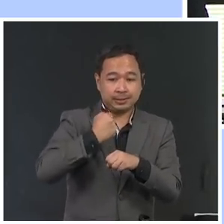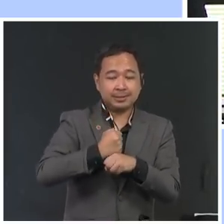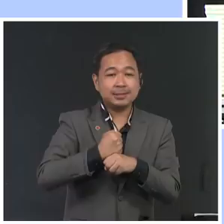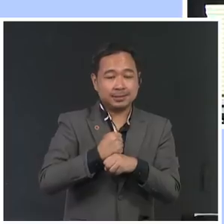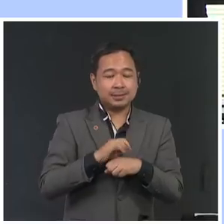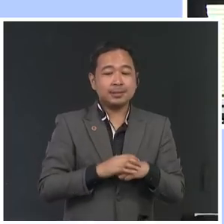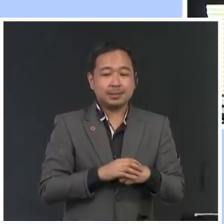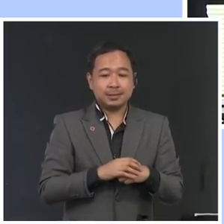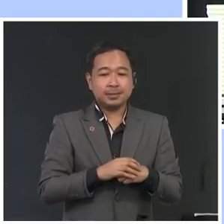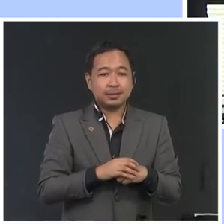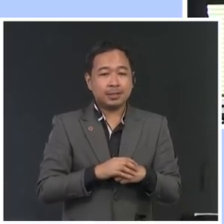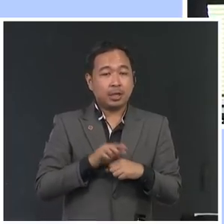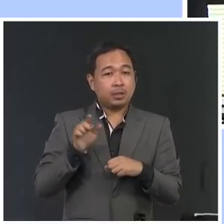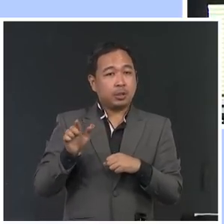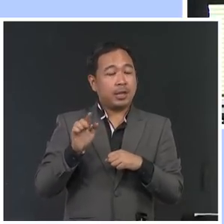To promote sign language, we have a